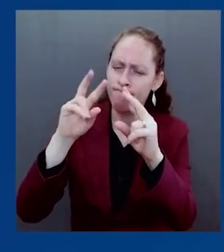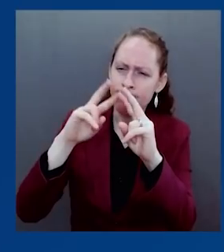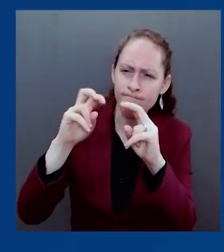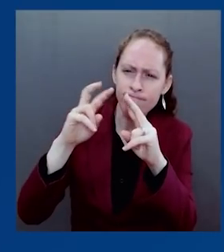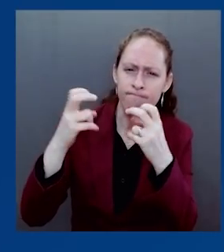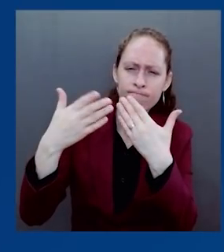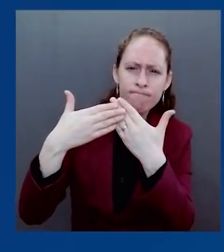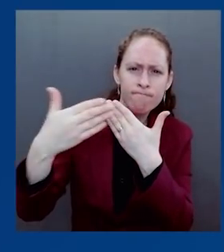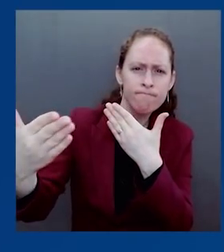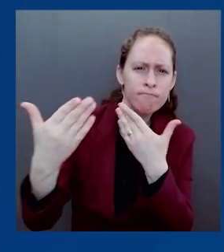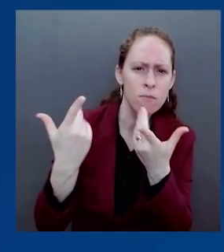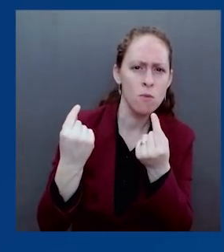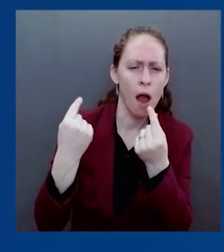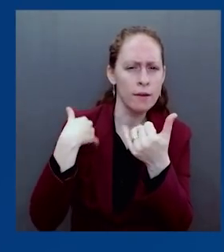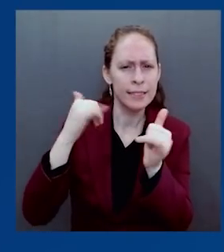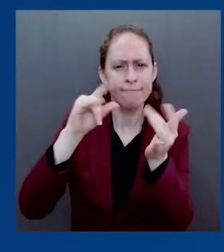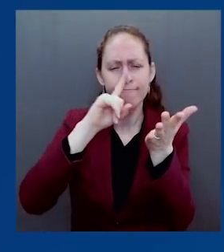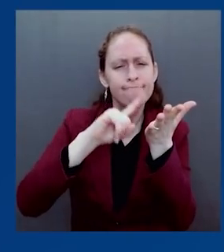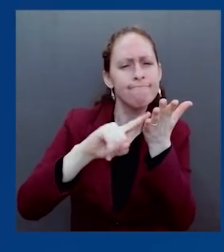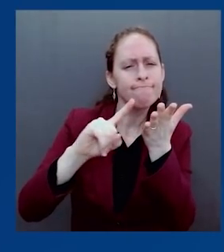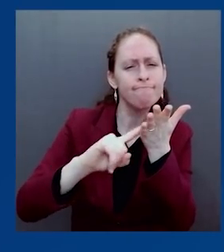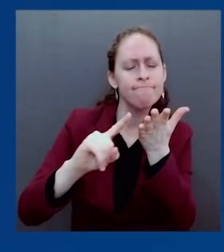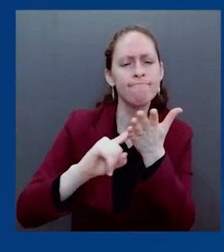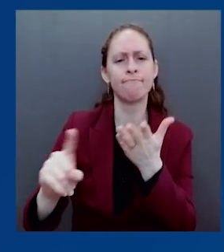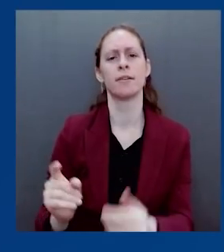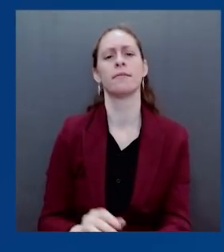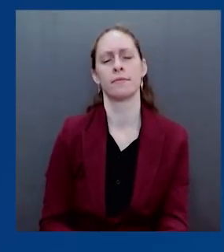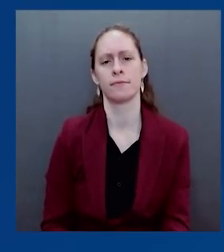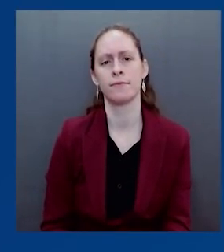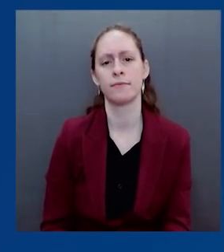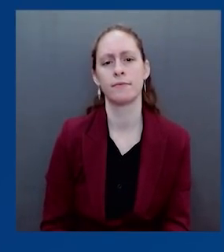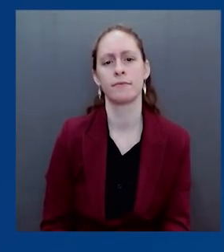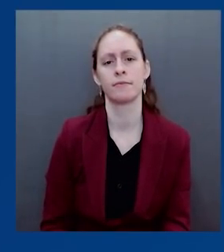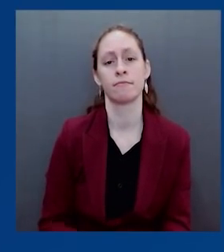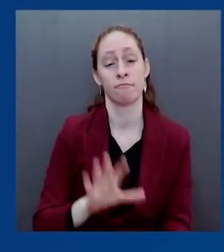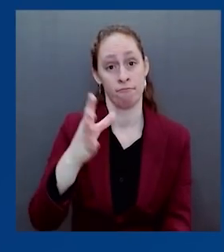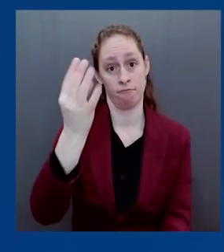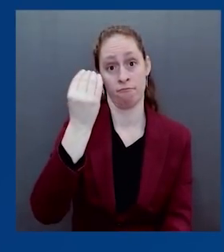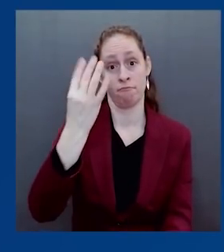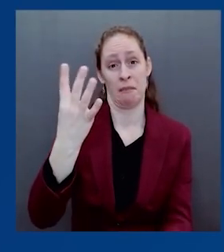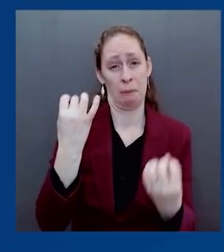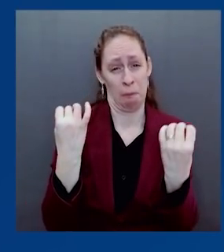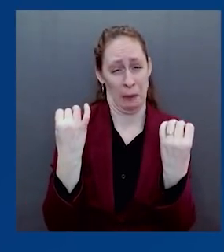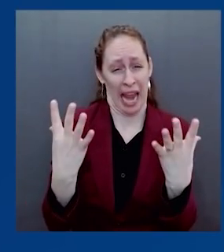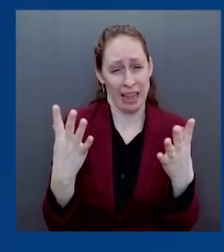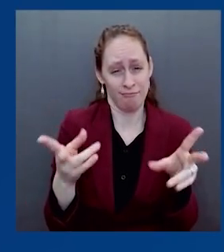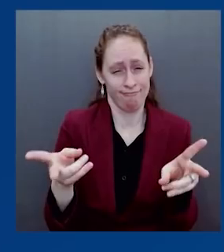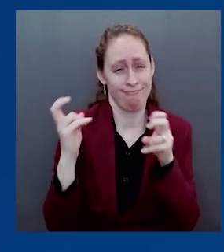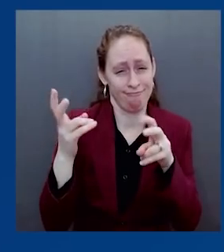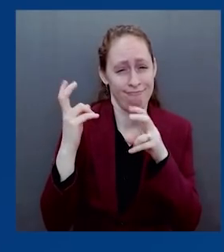As you note, given the sheer number of cases, we may see that deaths from -- we may see deaths from Omicron.